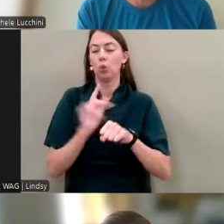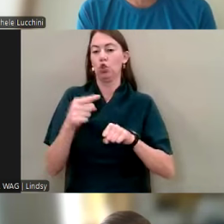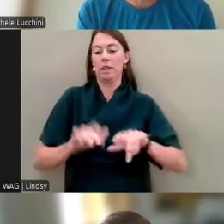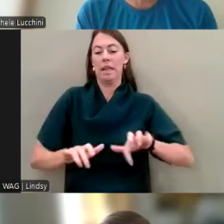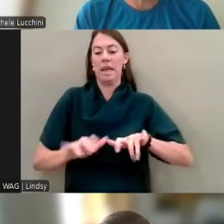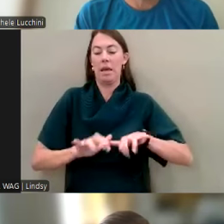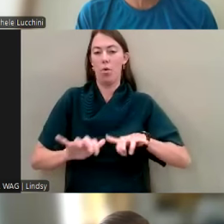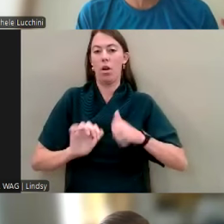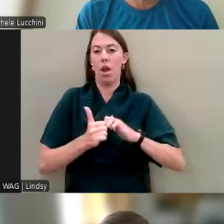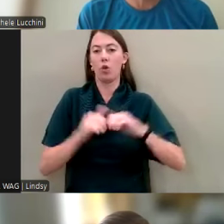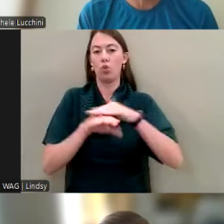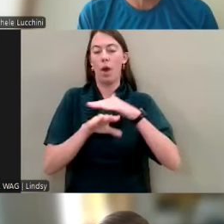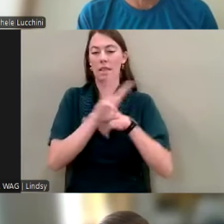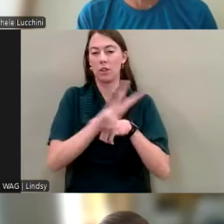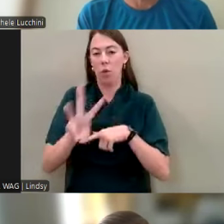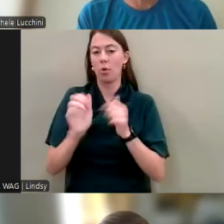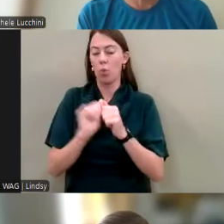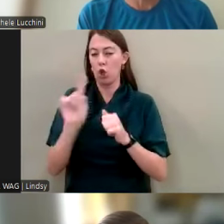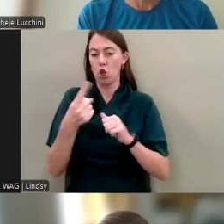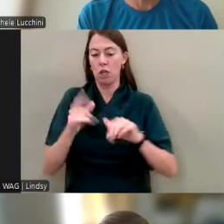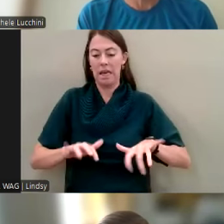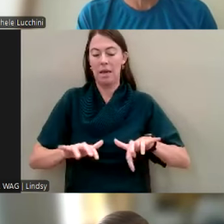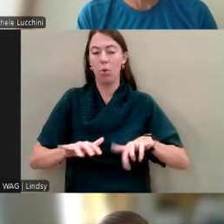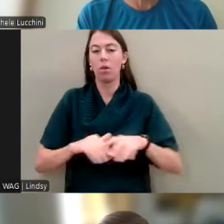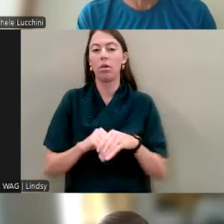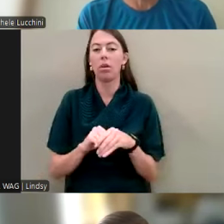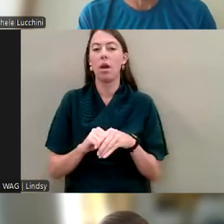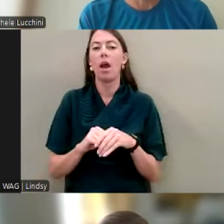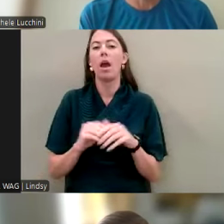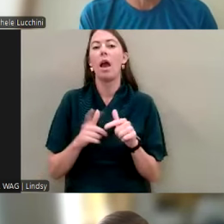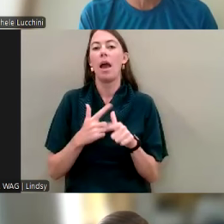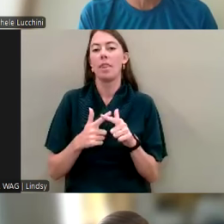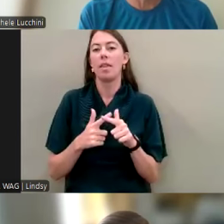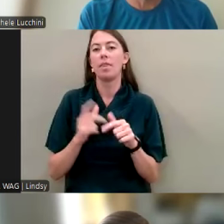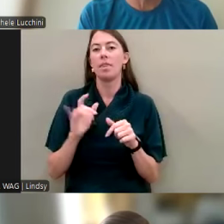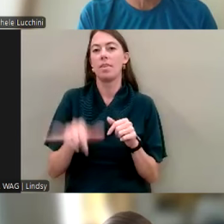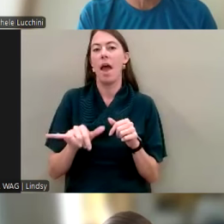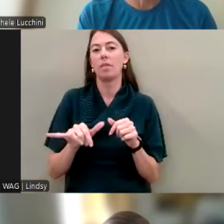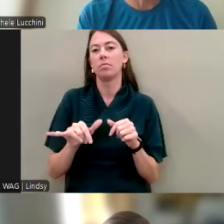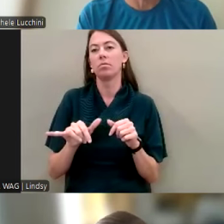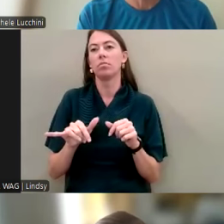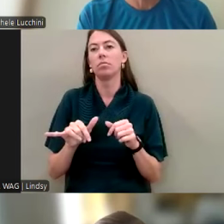see that that made the thing, that created the urgency, because that became personal.